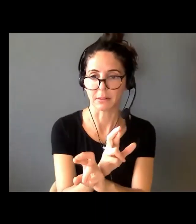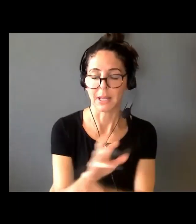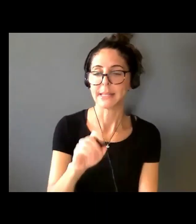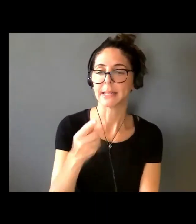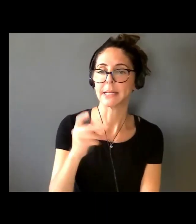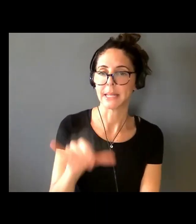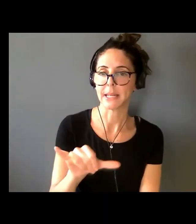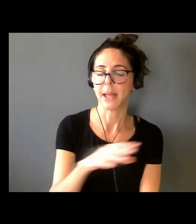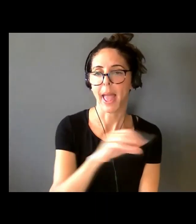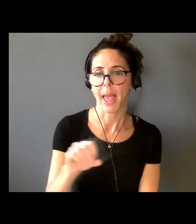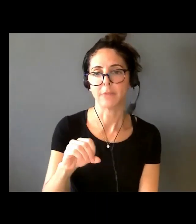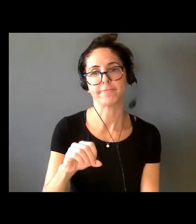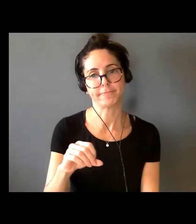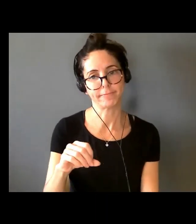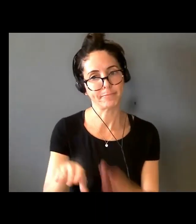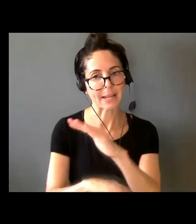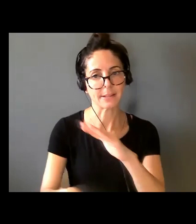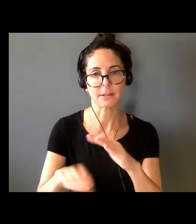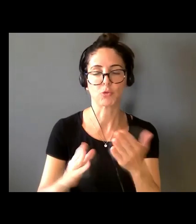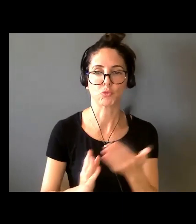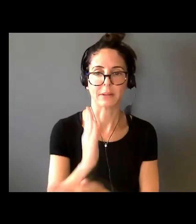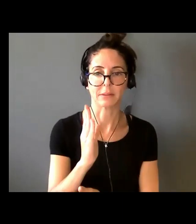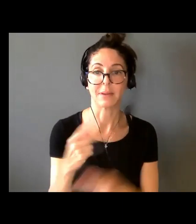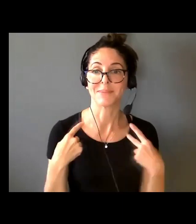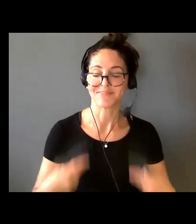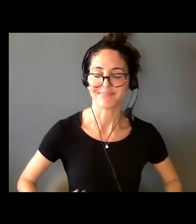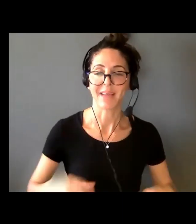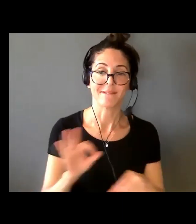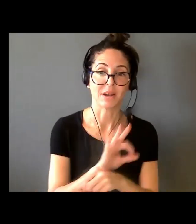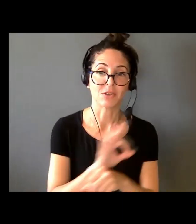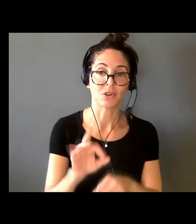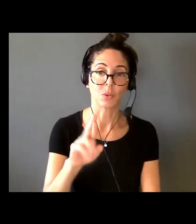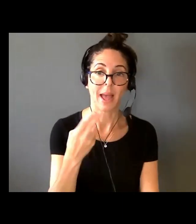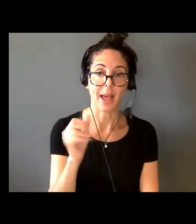fundamental rights. Physical and functional rehabilitation has been and continues to be